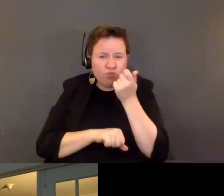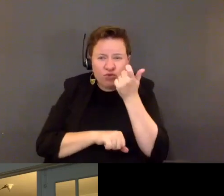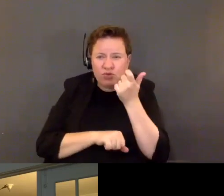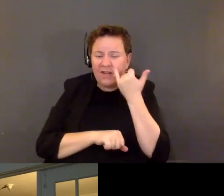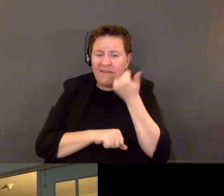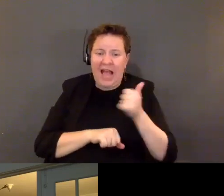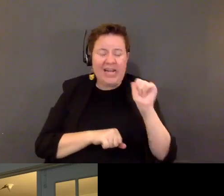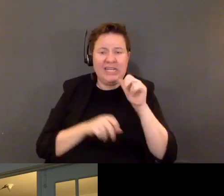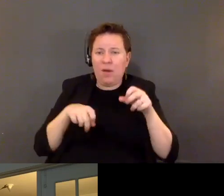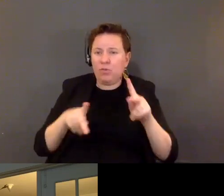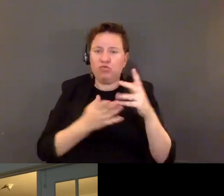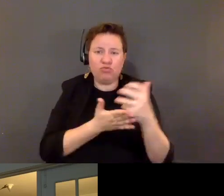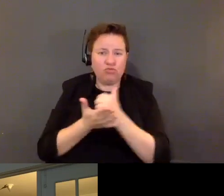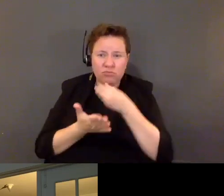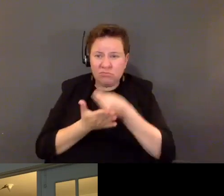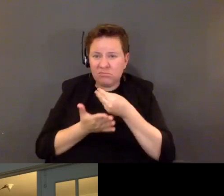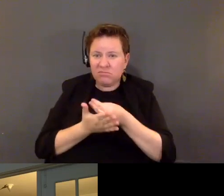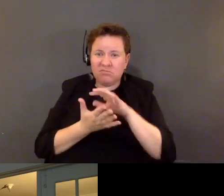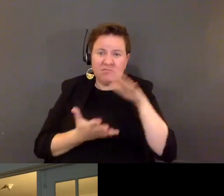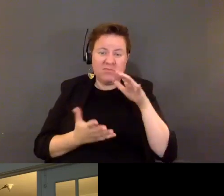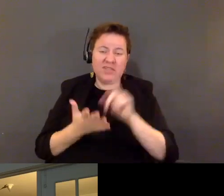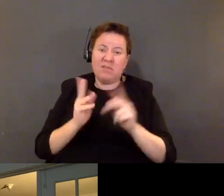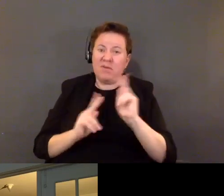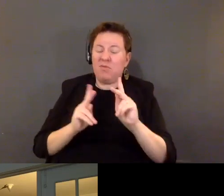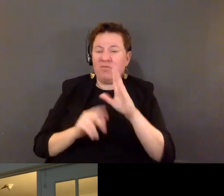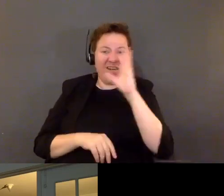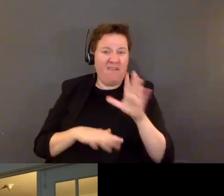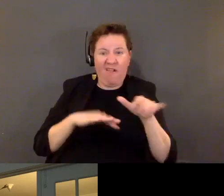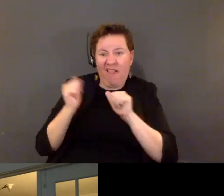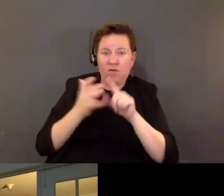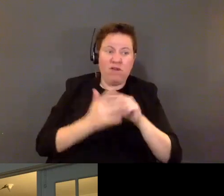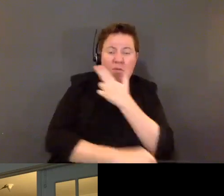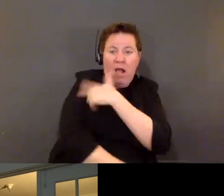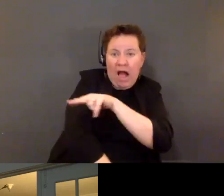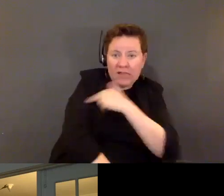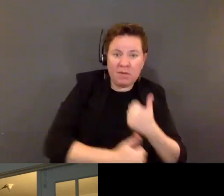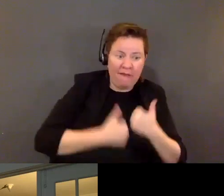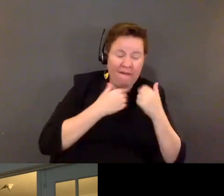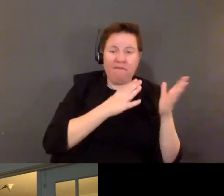people never left the you know went straight from the hospital into into an institution never came